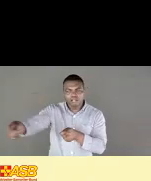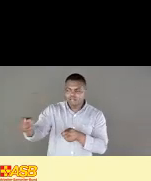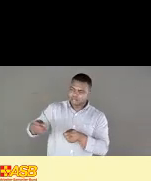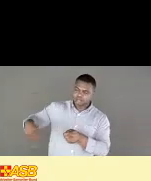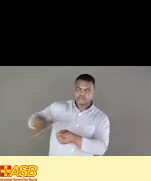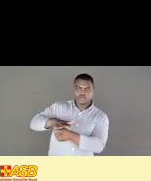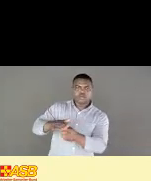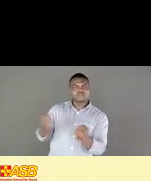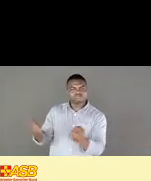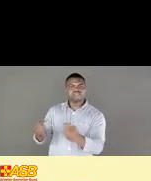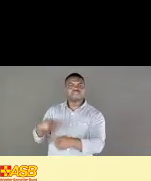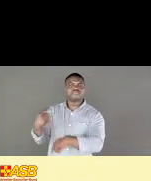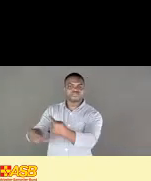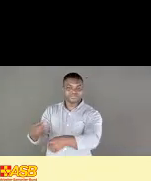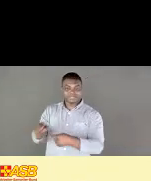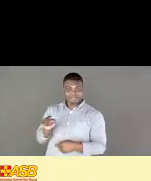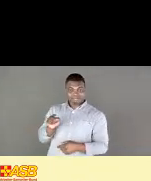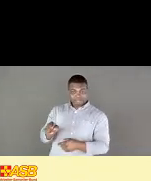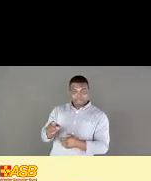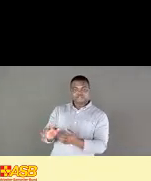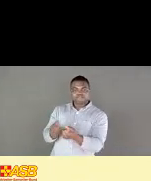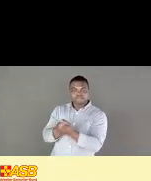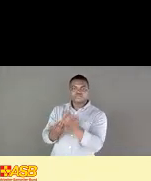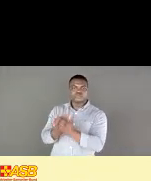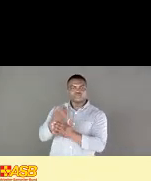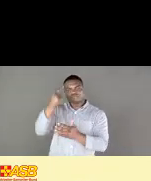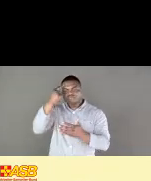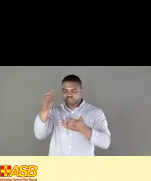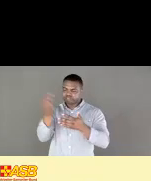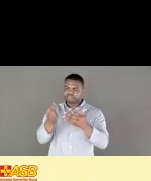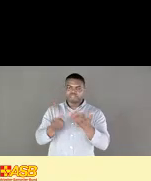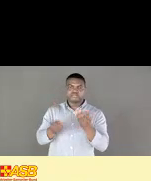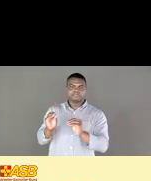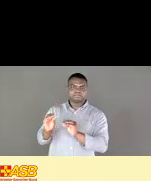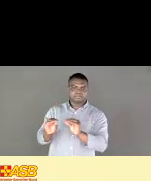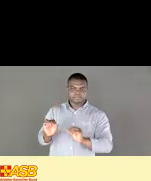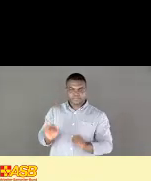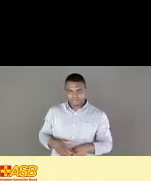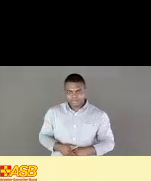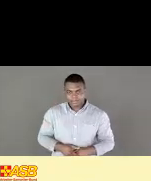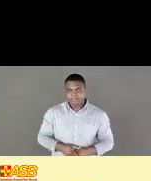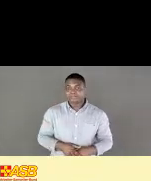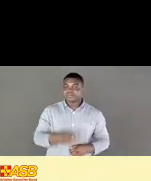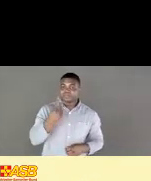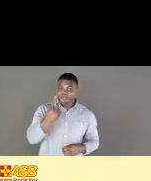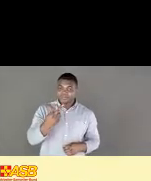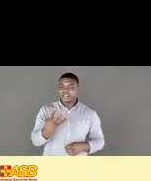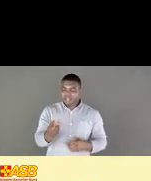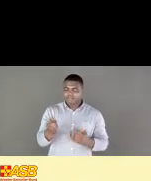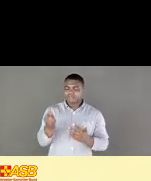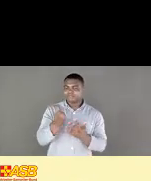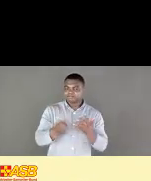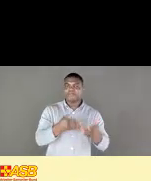common in other local humanitarian interventions in Indonesia. Now, let's hear more about this